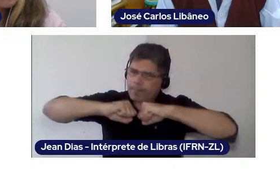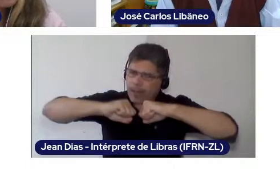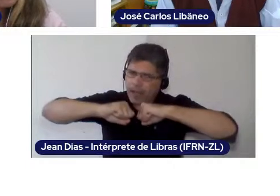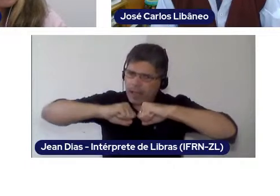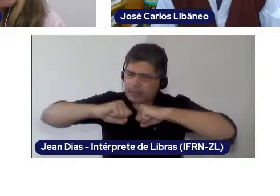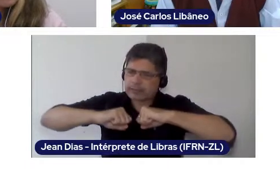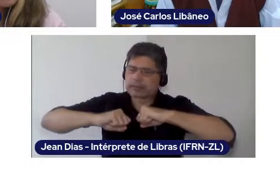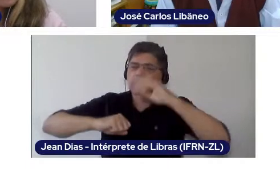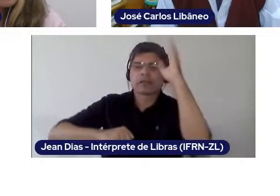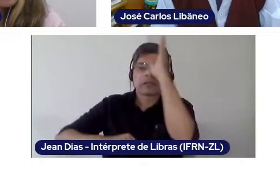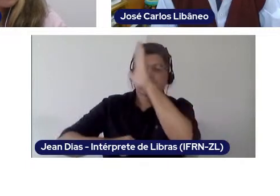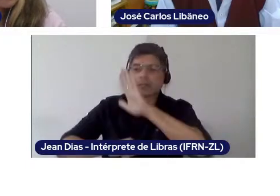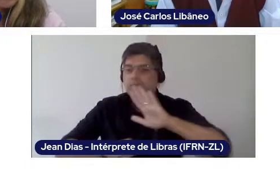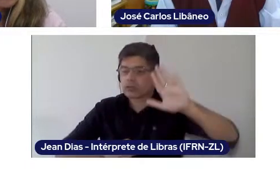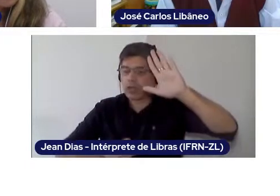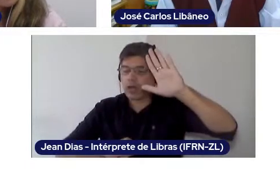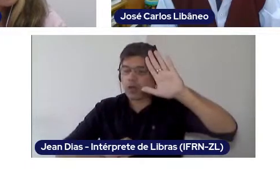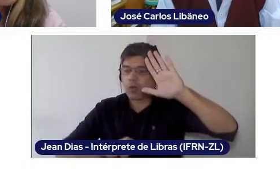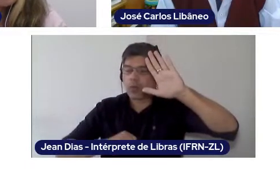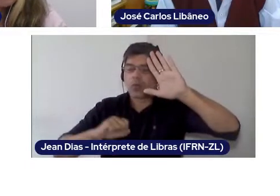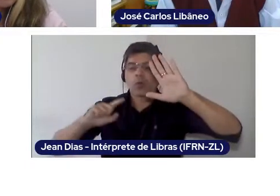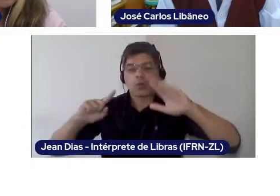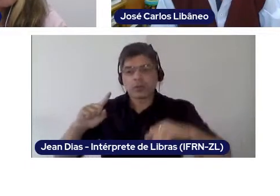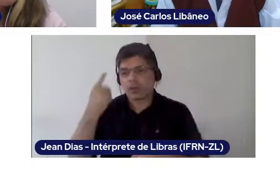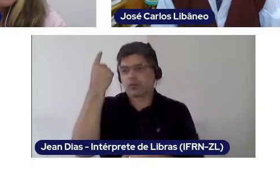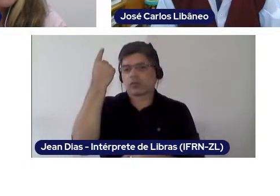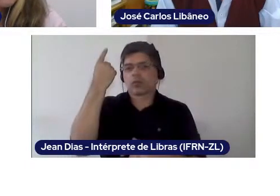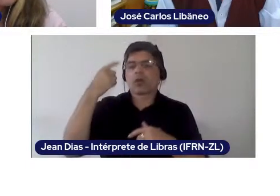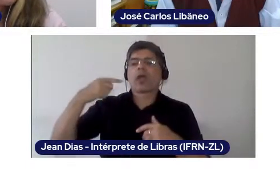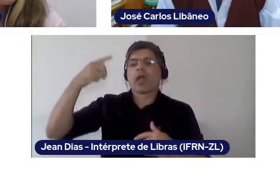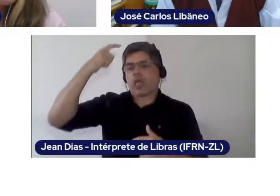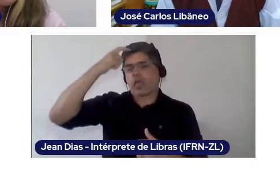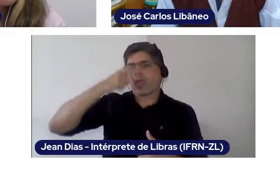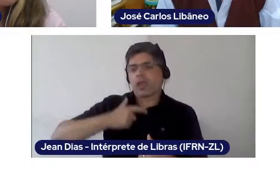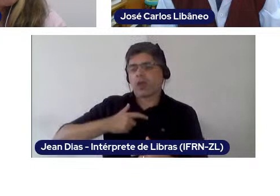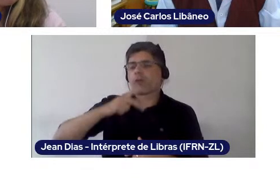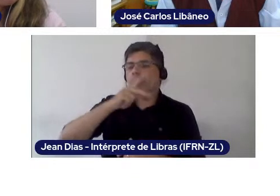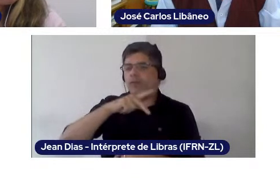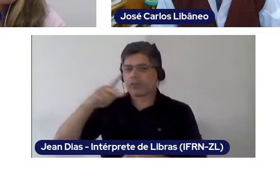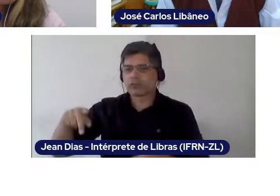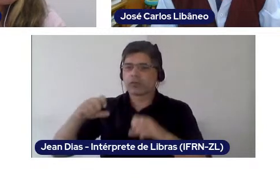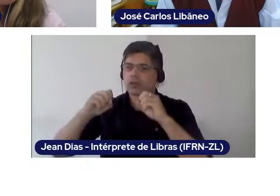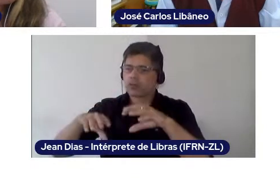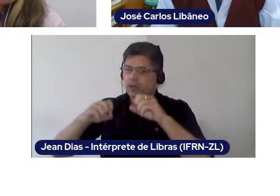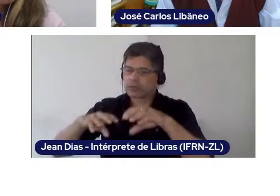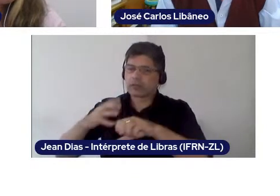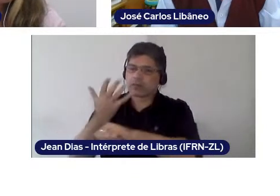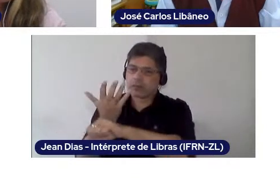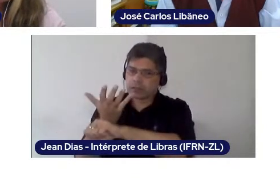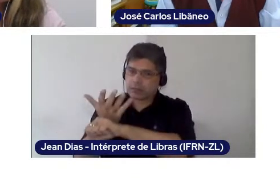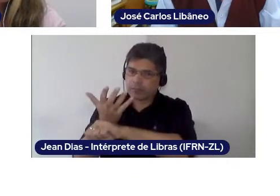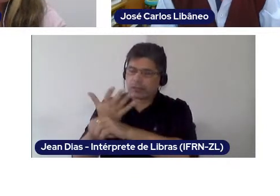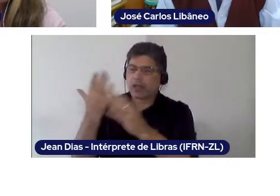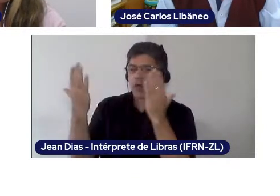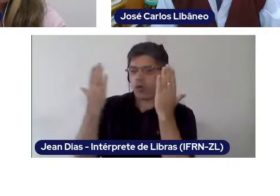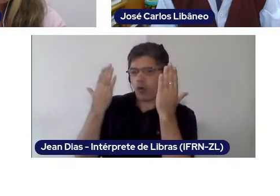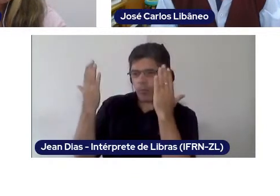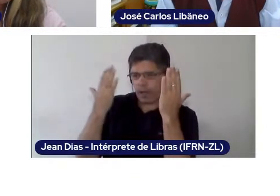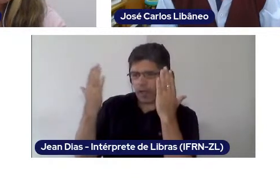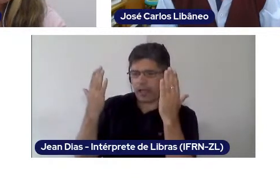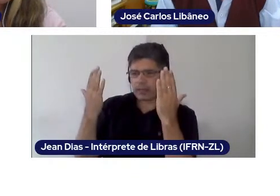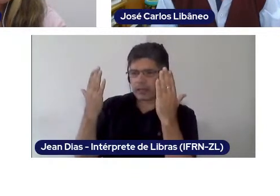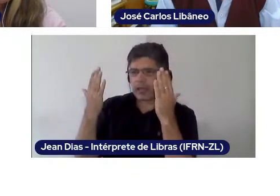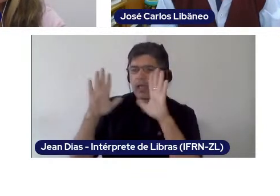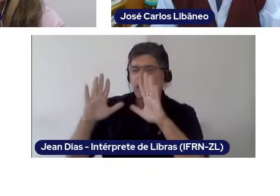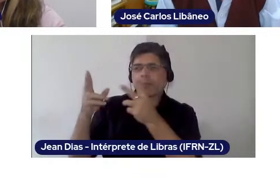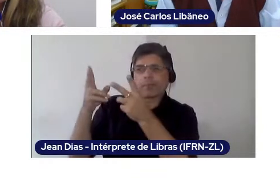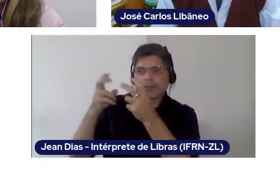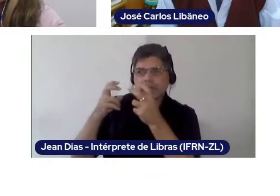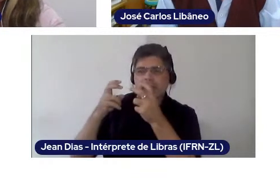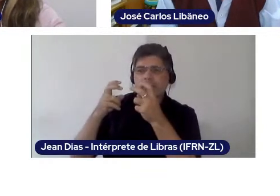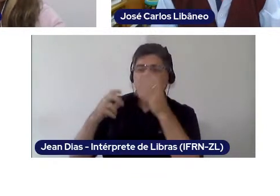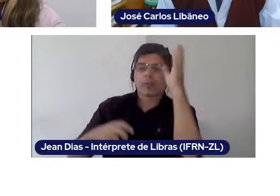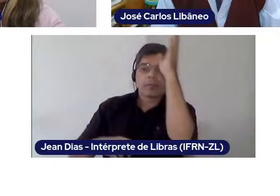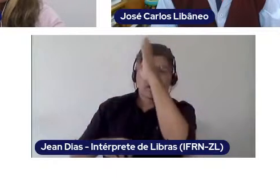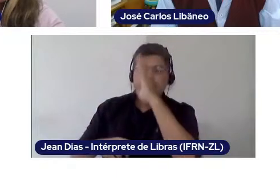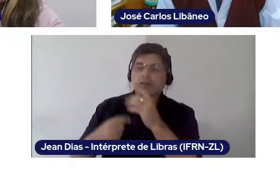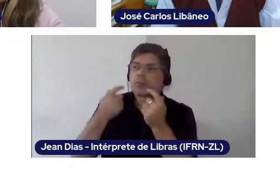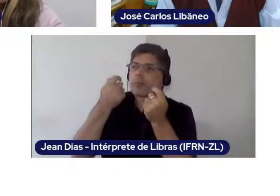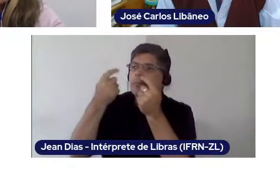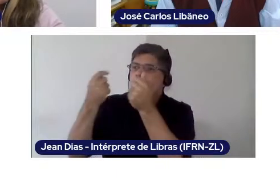I am a professor, among other disciplines, of Comparative Education, and I am sad to assert that Brazil is one of the few countries with more than 200 million inhabitants that presents this reality: